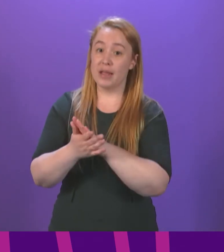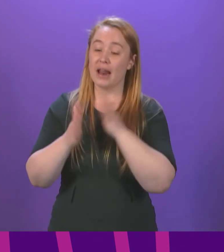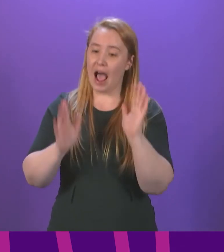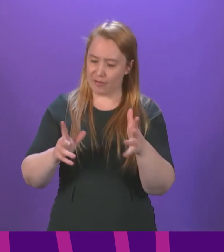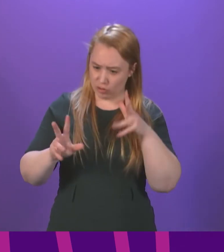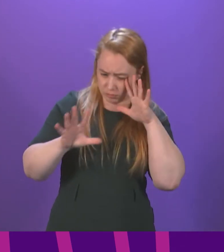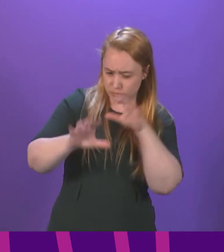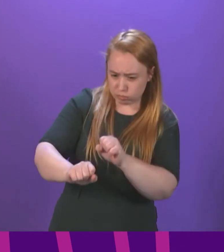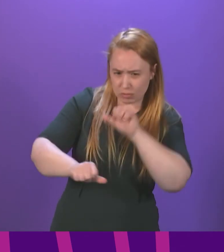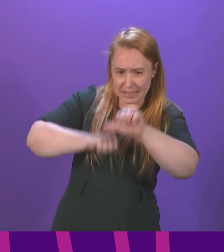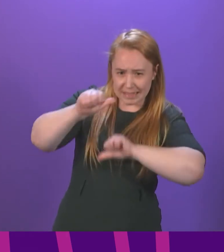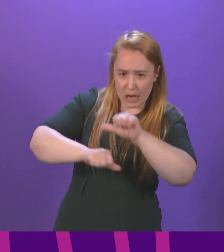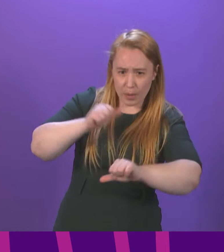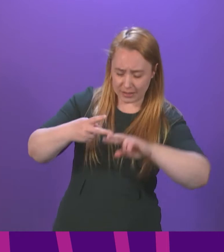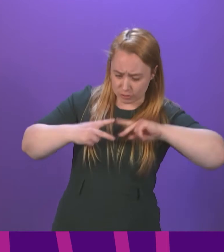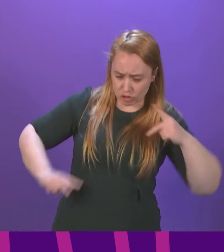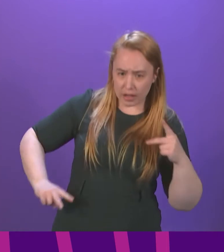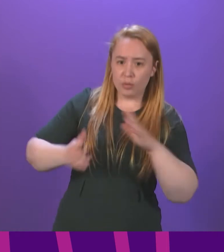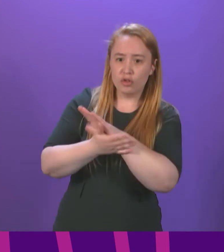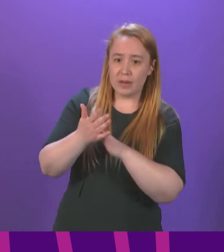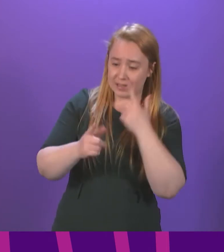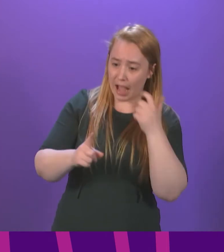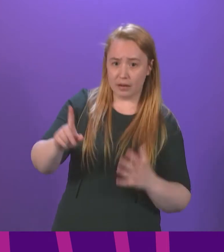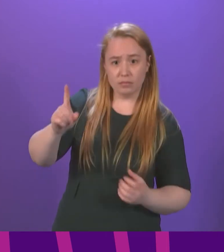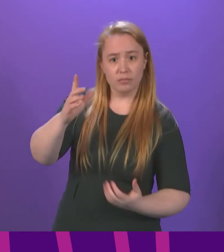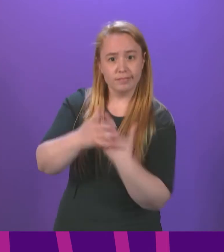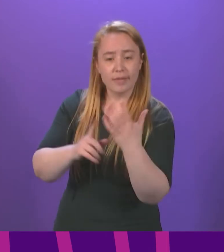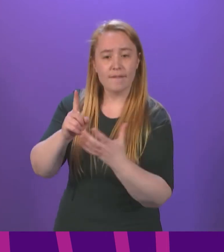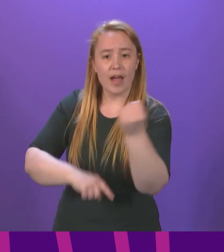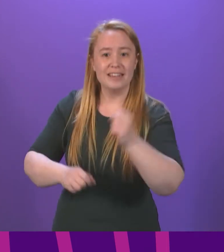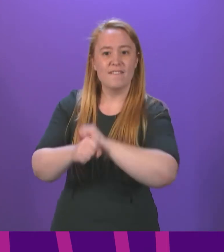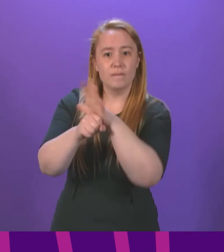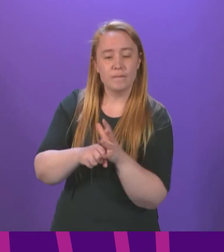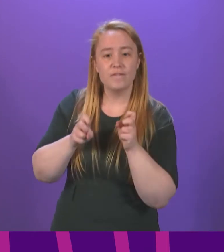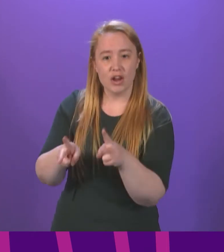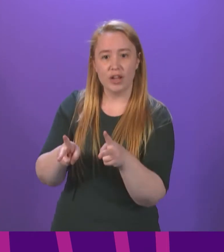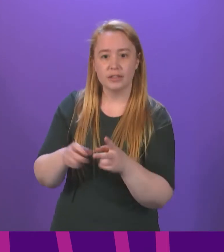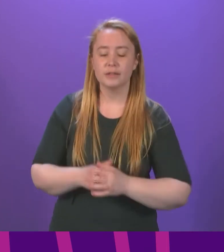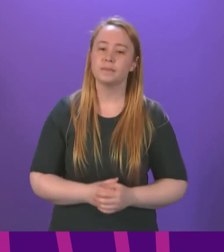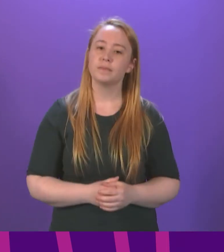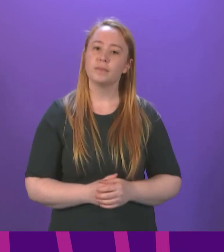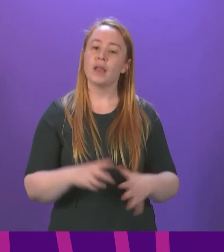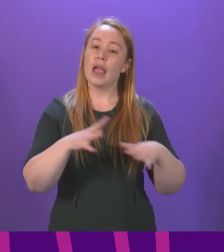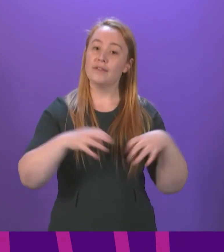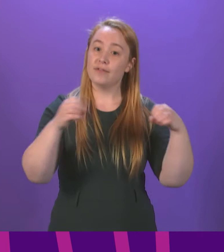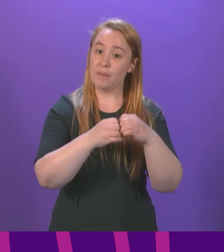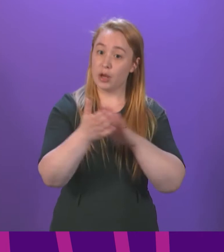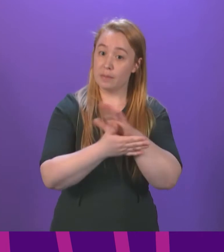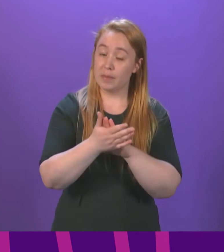in order to detect any possible variants of concern. The most recent expansion, which was announced in February, extended routine testing to support